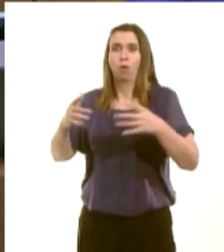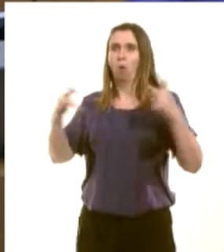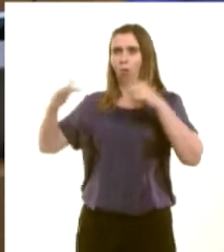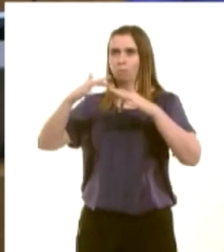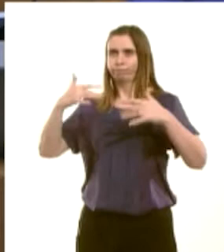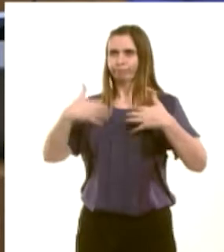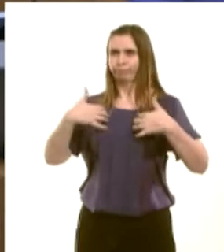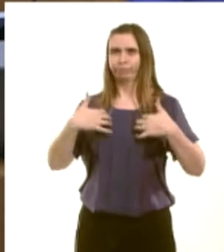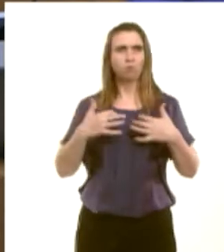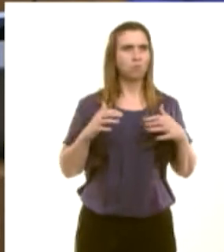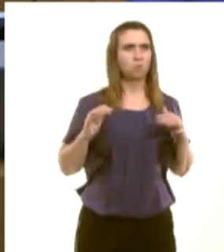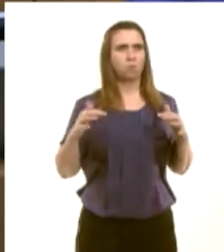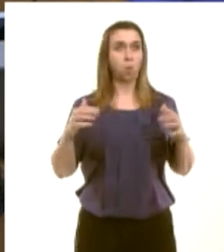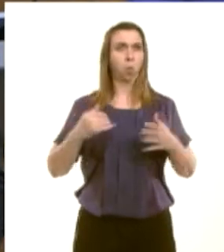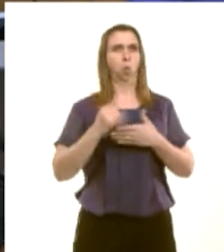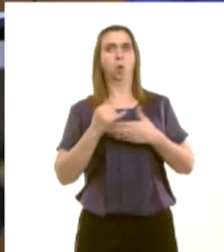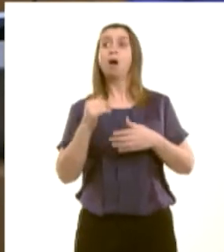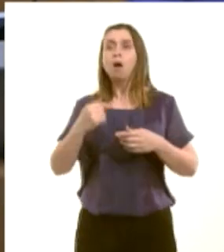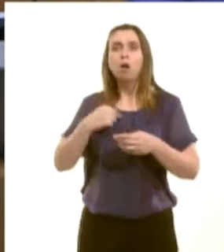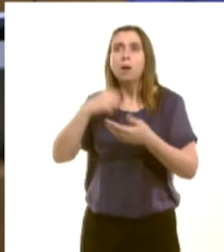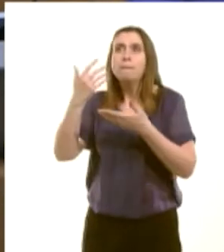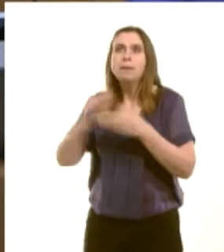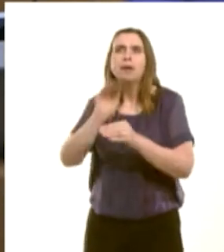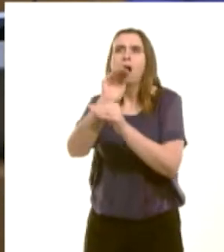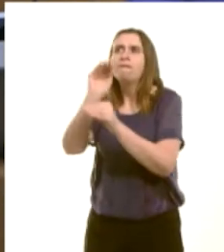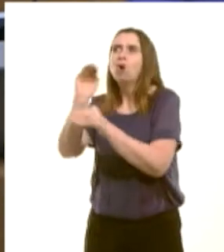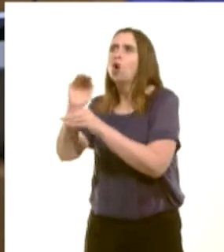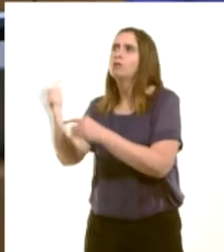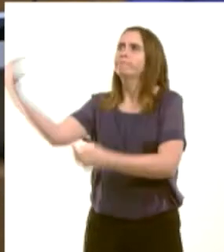direct investment than ever before. Certainly, there are more new foreign companies coming